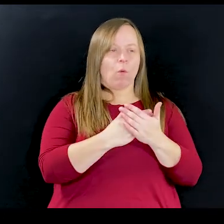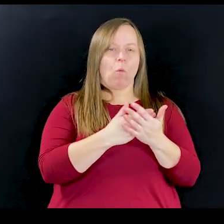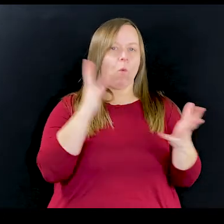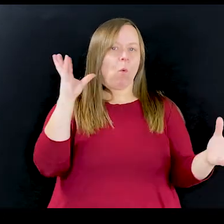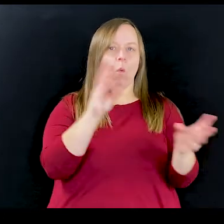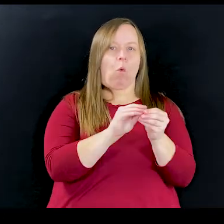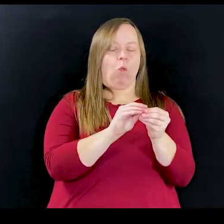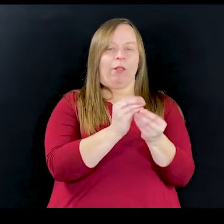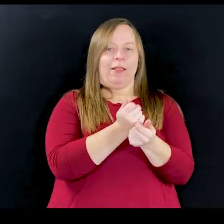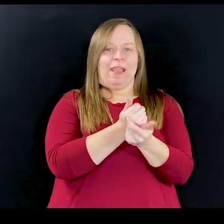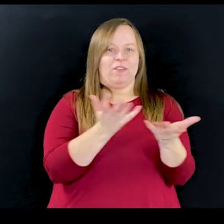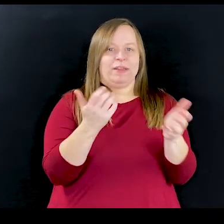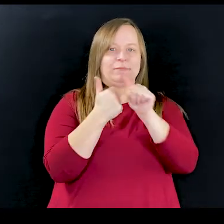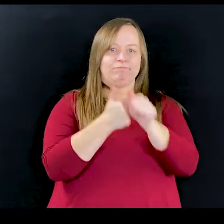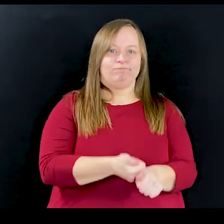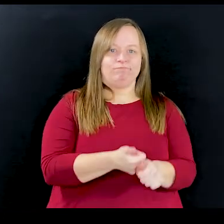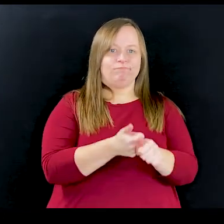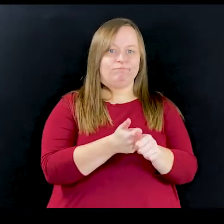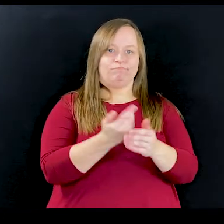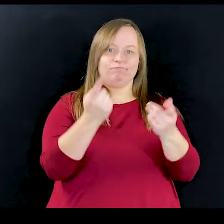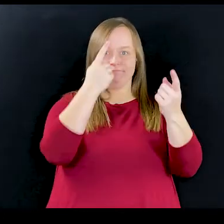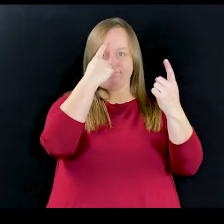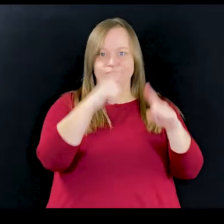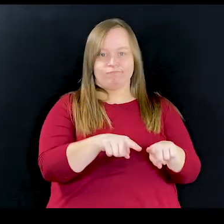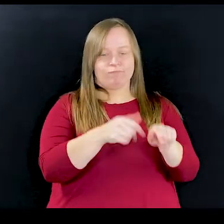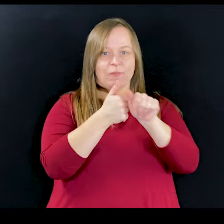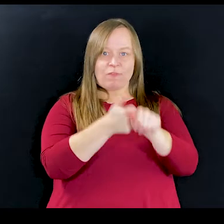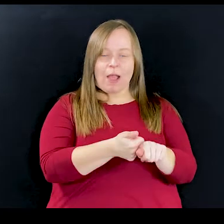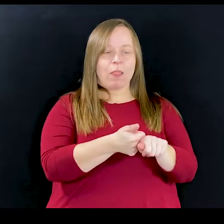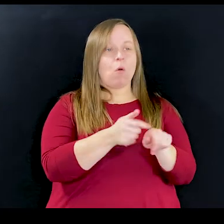A whole host of guidelines that need to be followed.